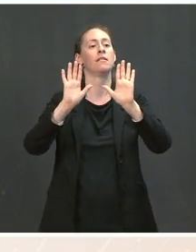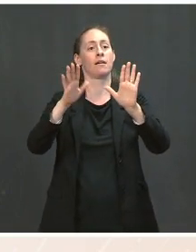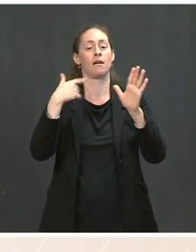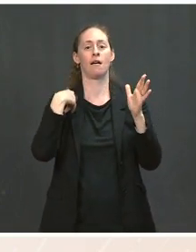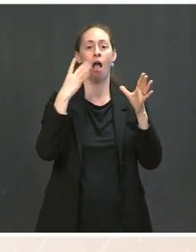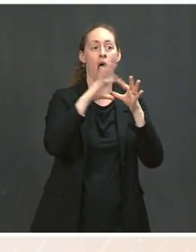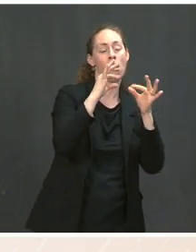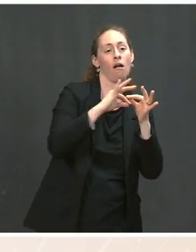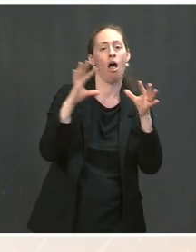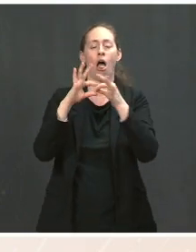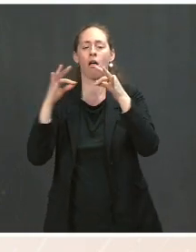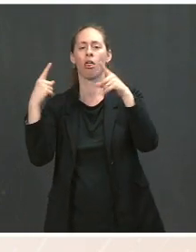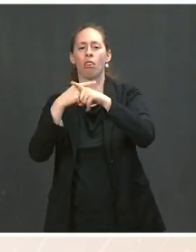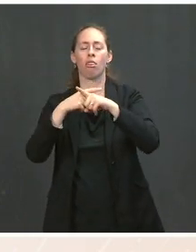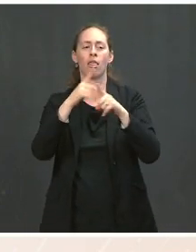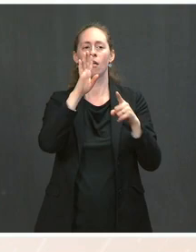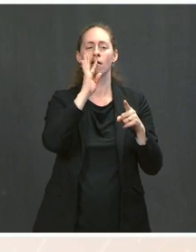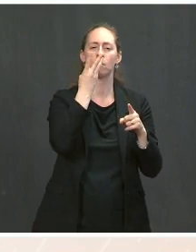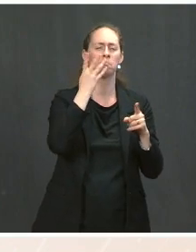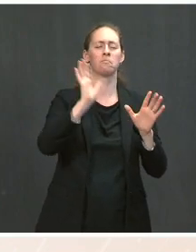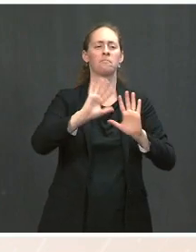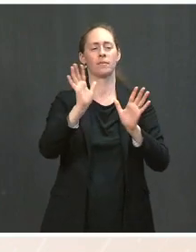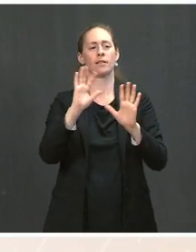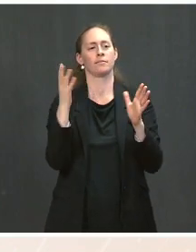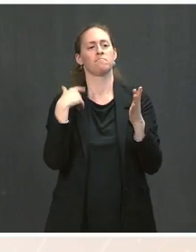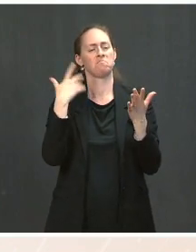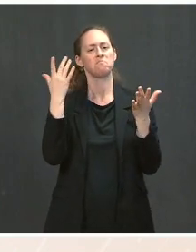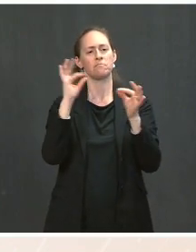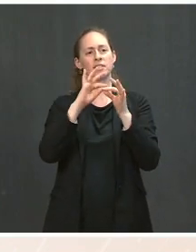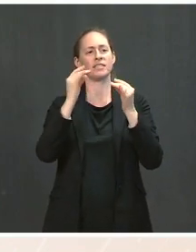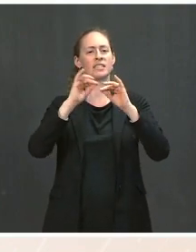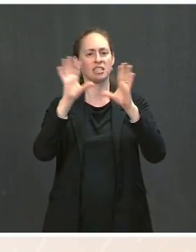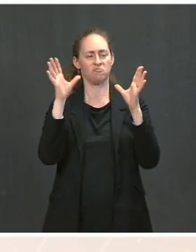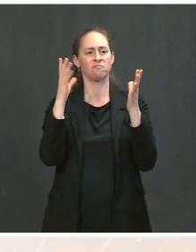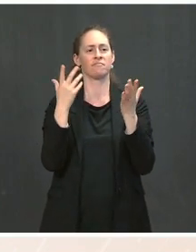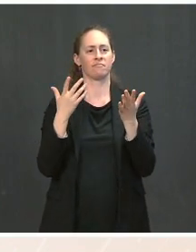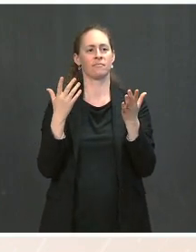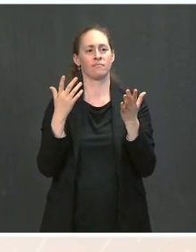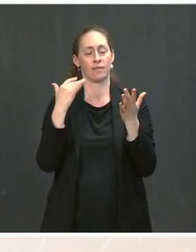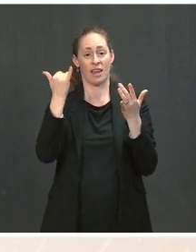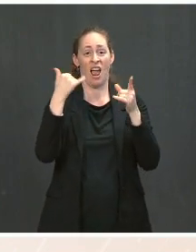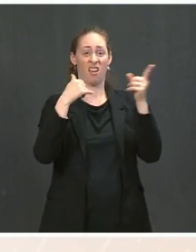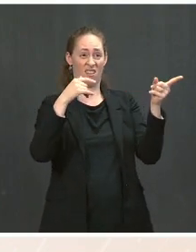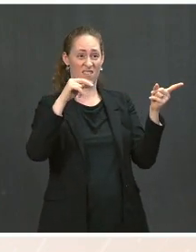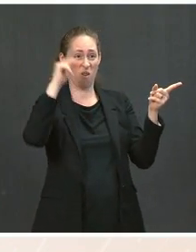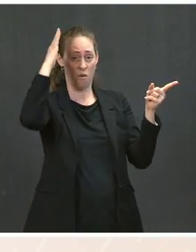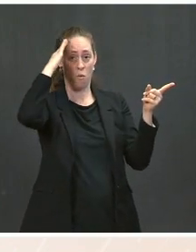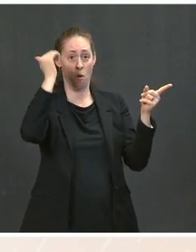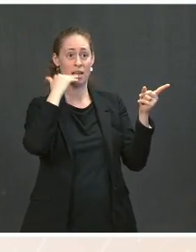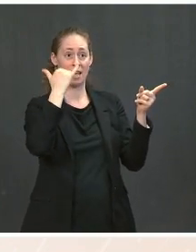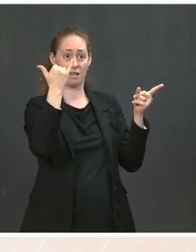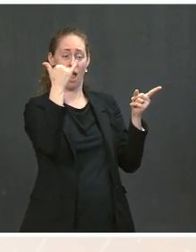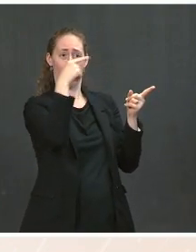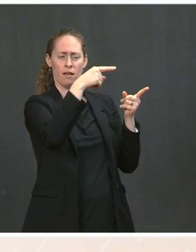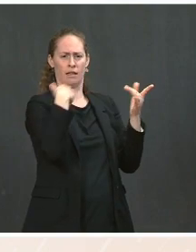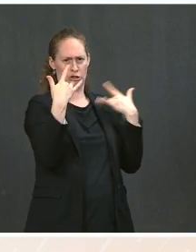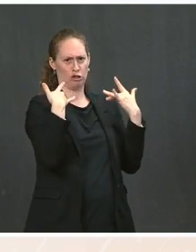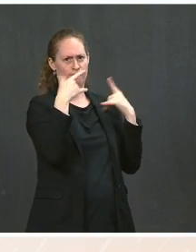But we understand the intentions of the North Korean leadership are ones that we have concerns about, and that certainly is a factor.